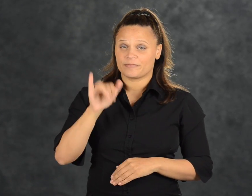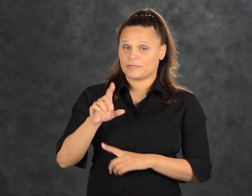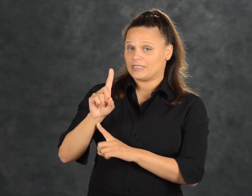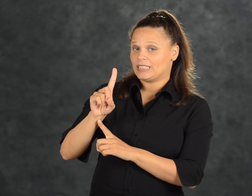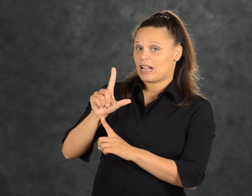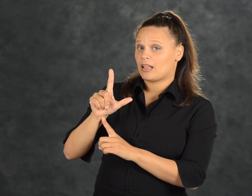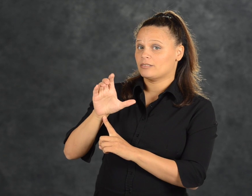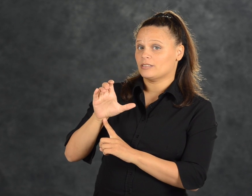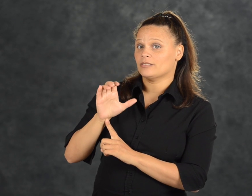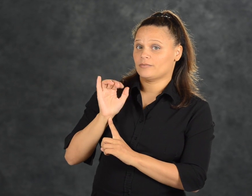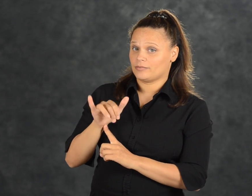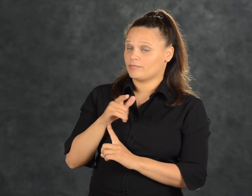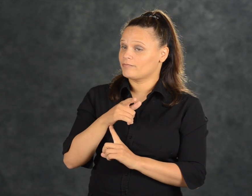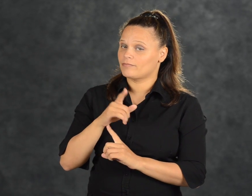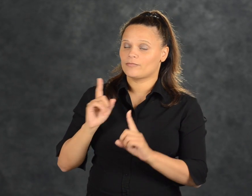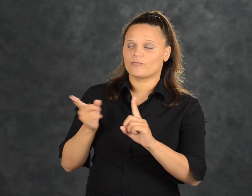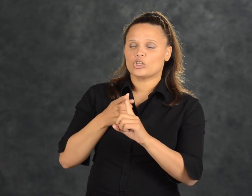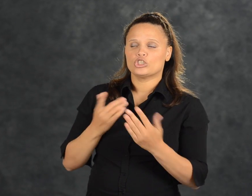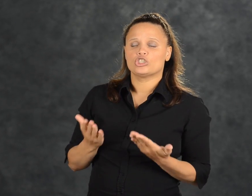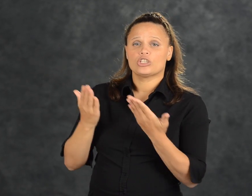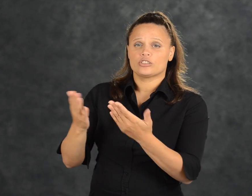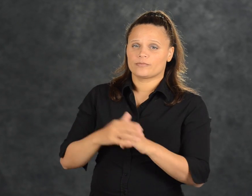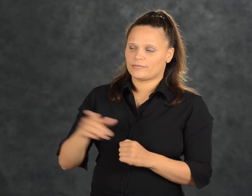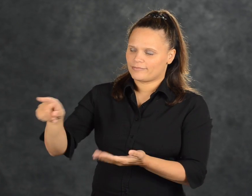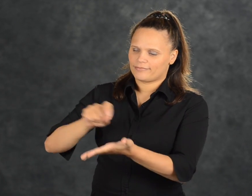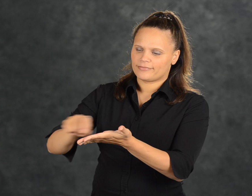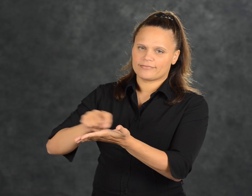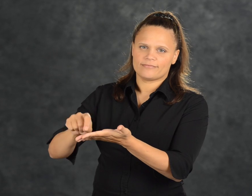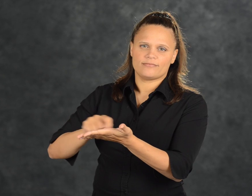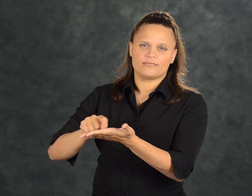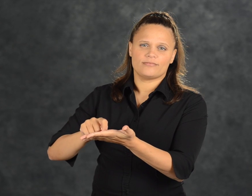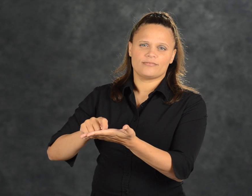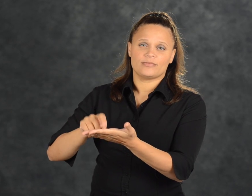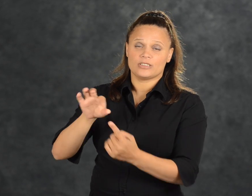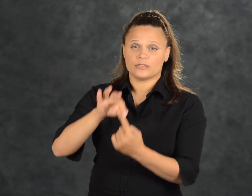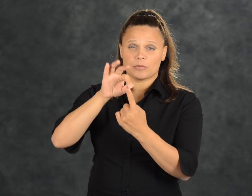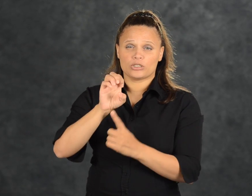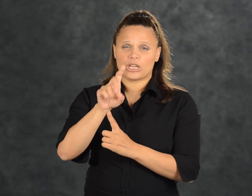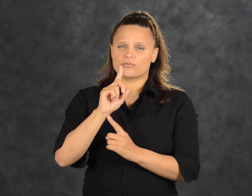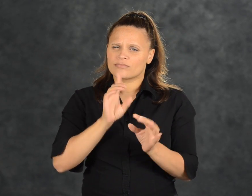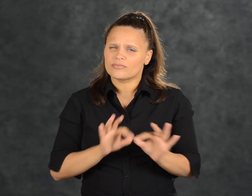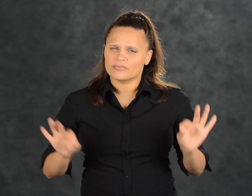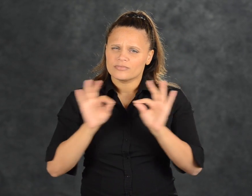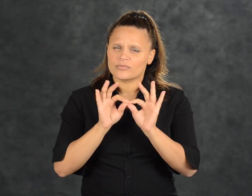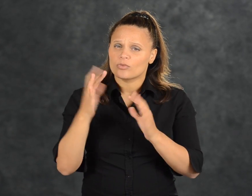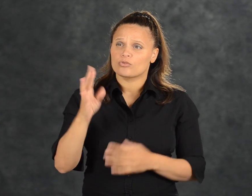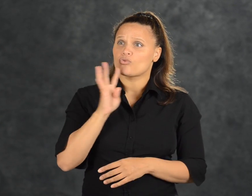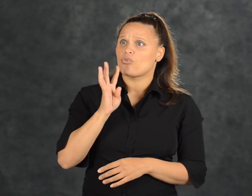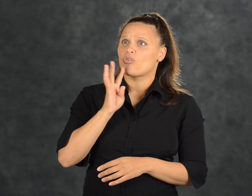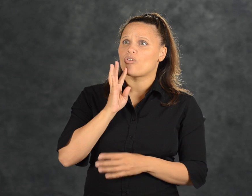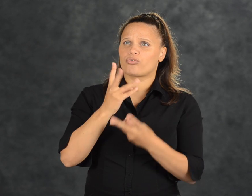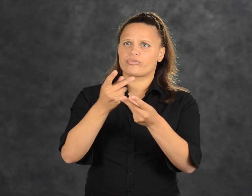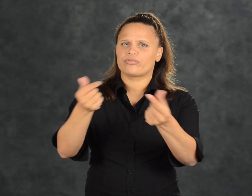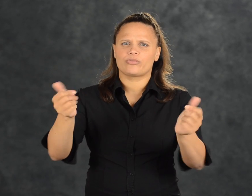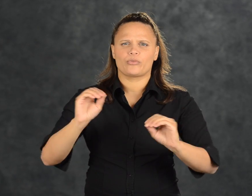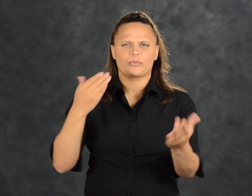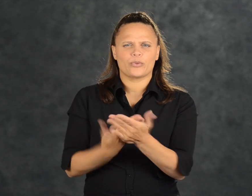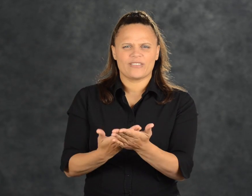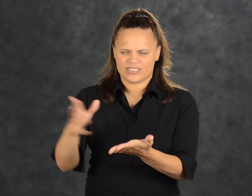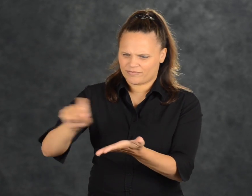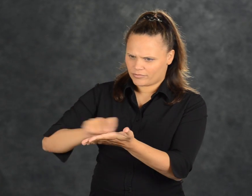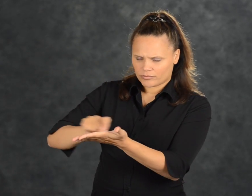So the first rule in special education is that if it isn't written down, you can assume it did not happen.